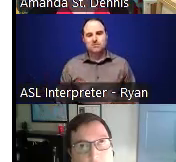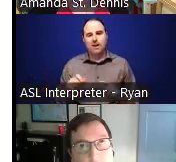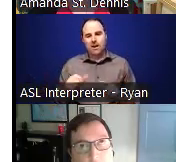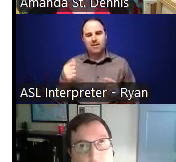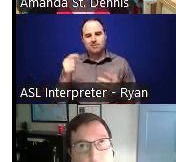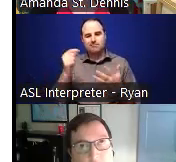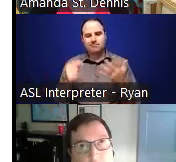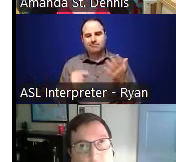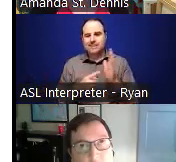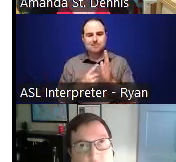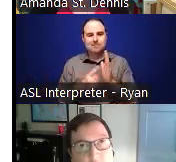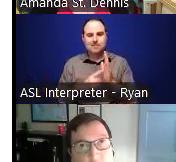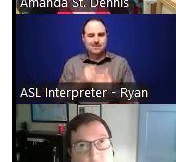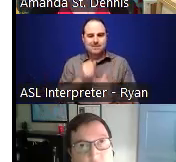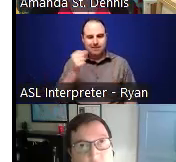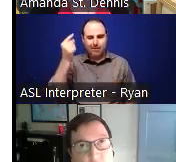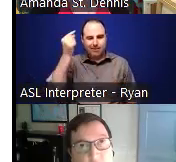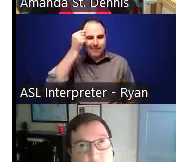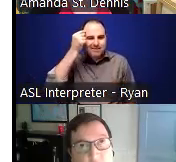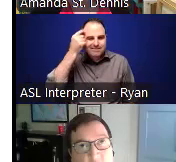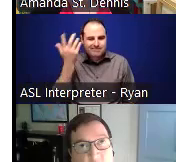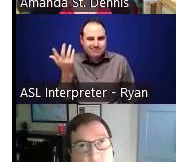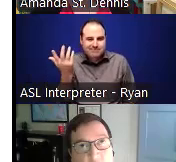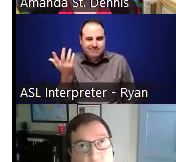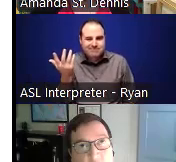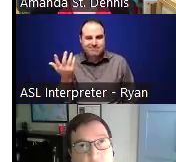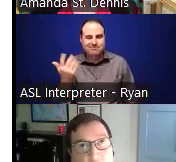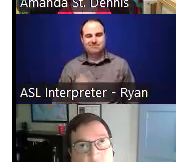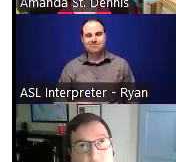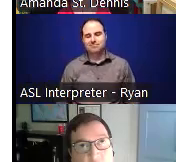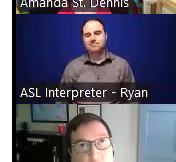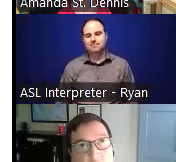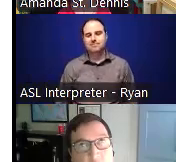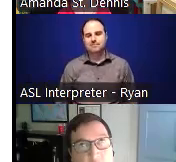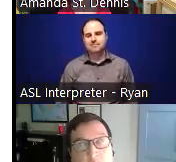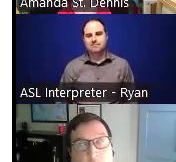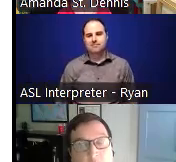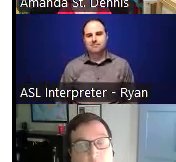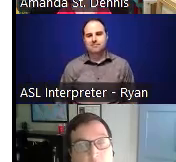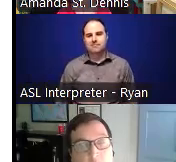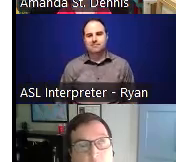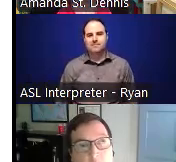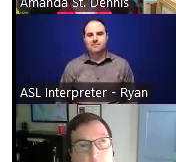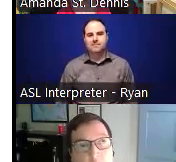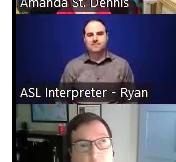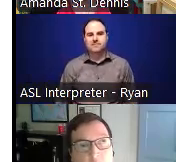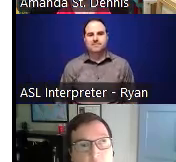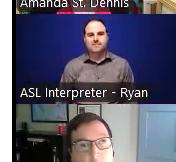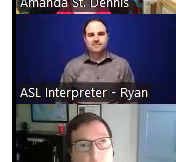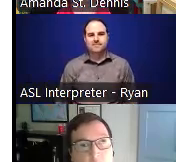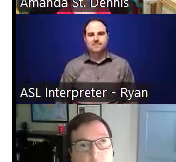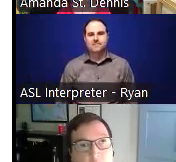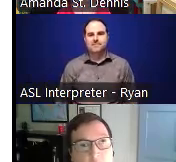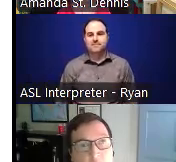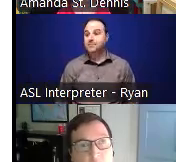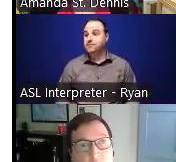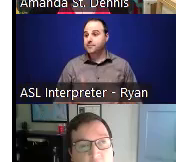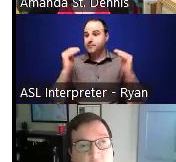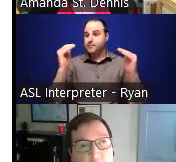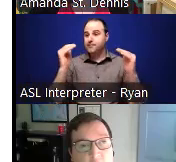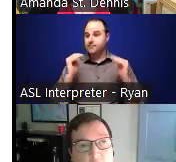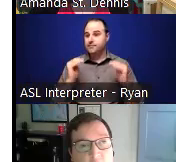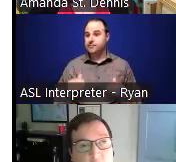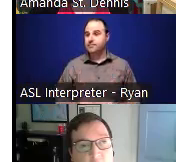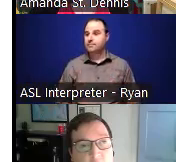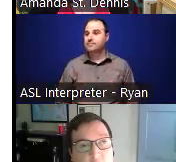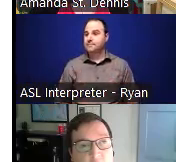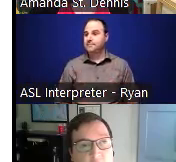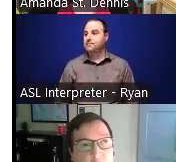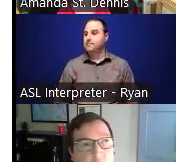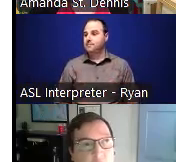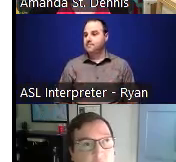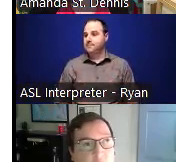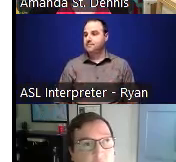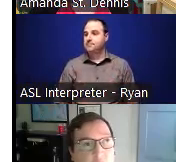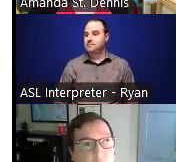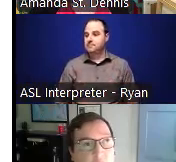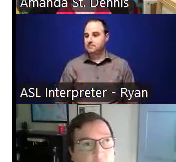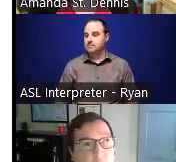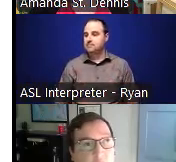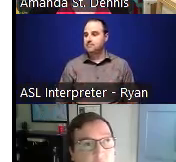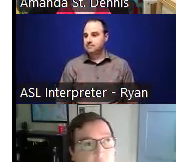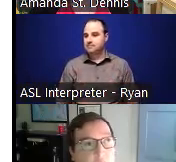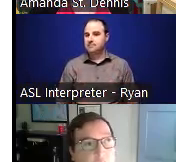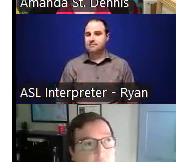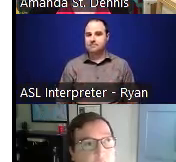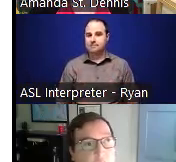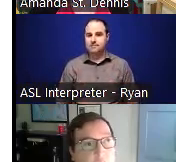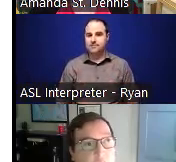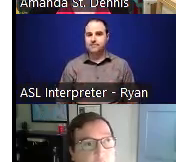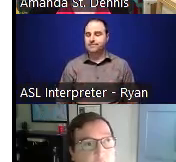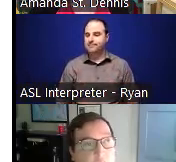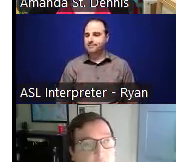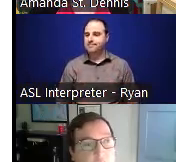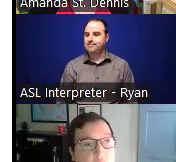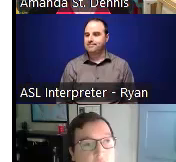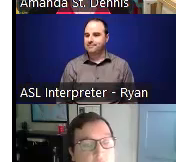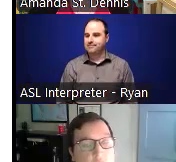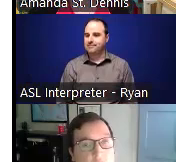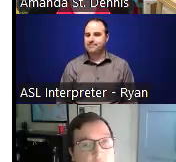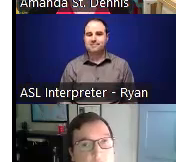the forefront of people's minds. Next slide. So we've talked a lot about accommodations and